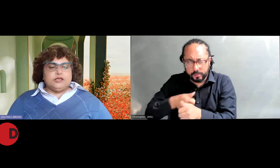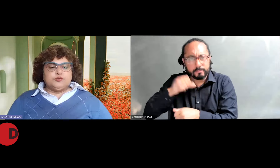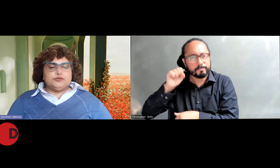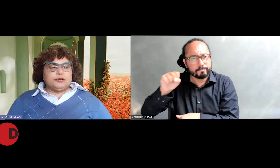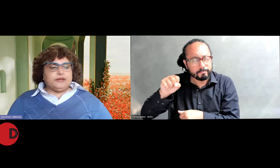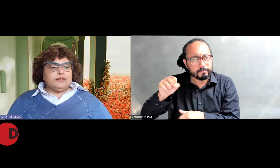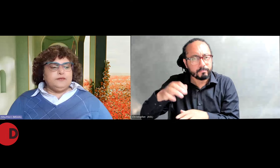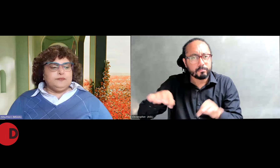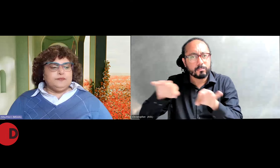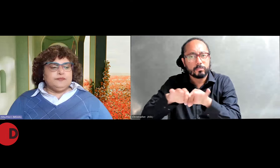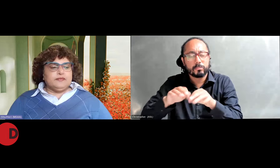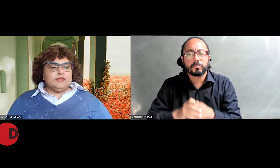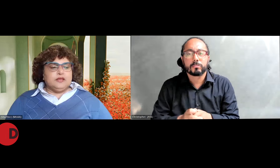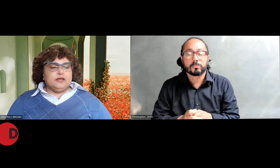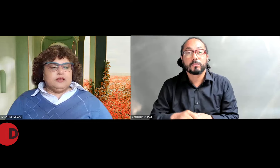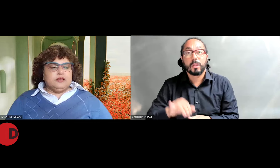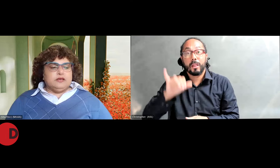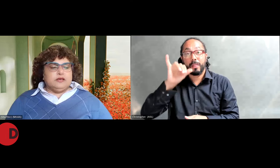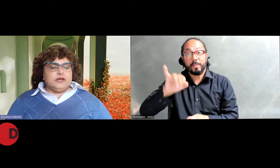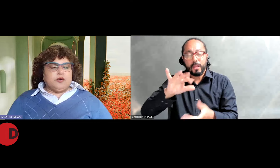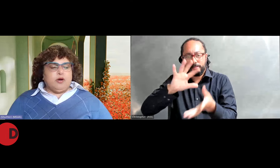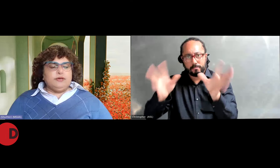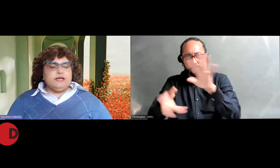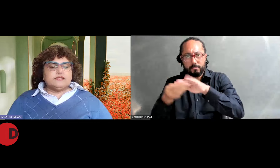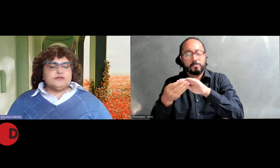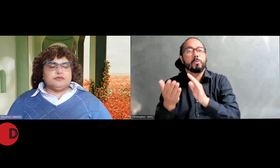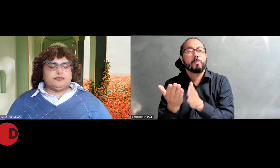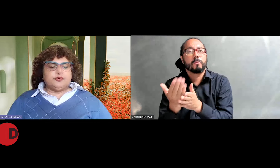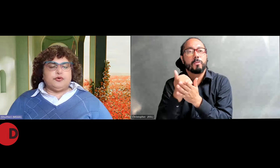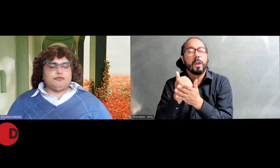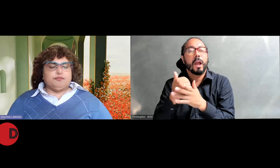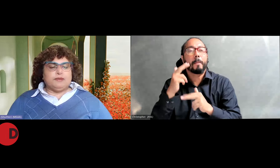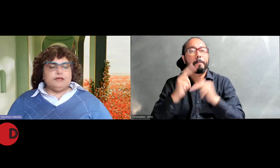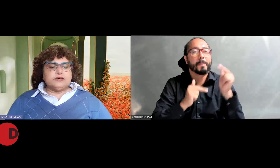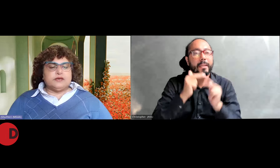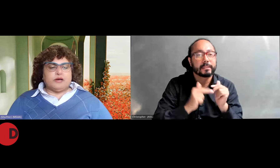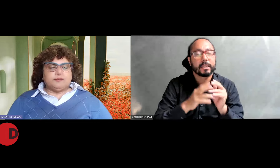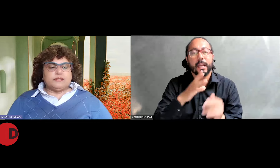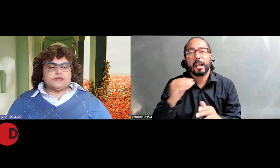are important in their own individual way, following a comprehensive